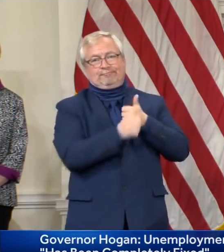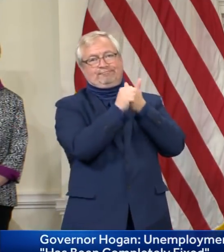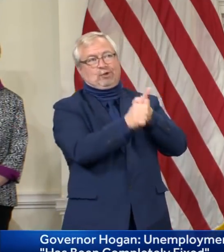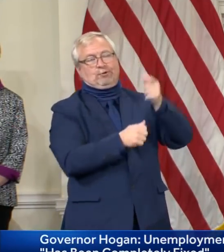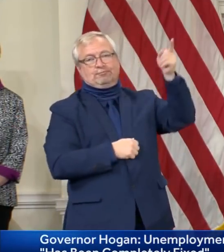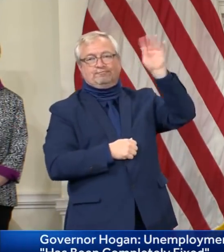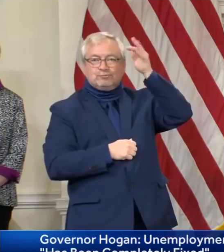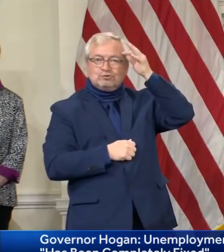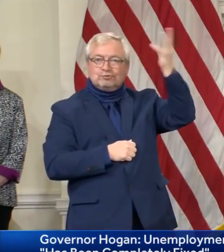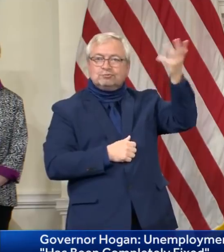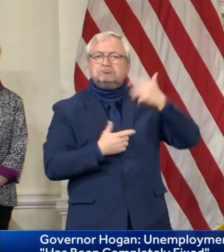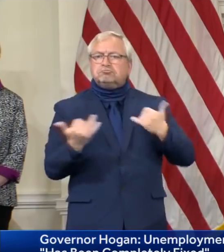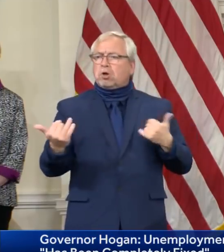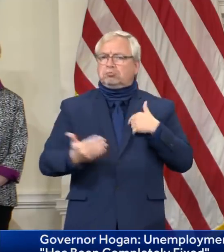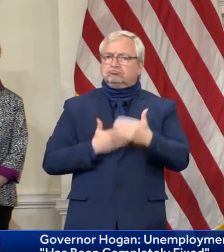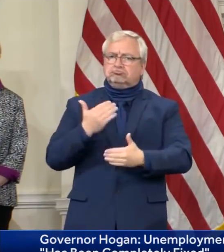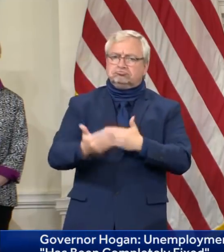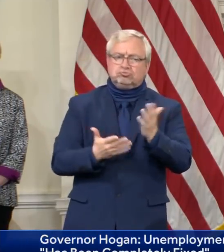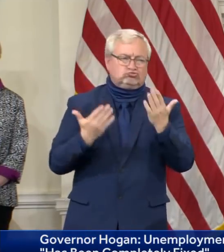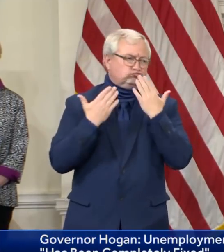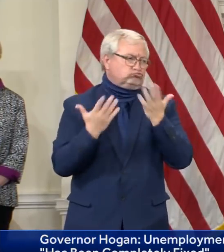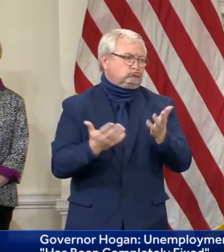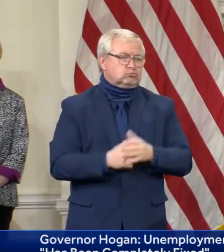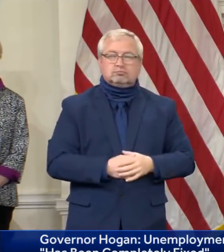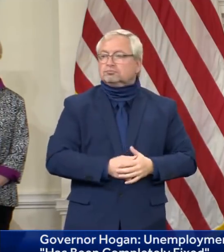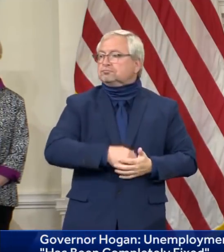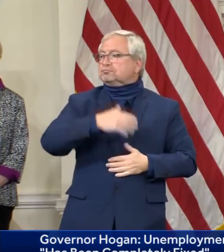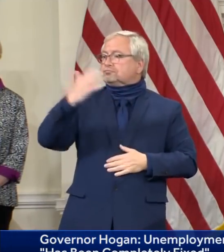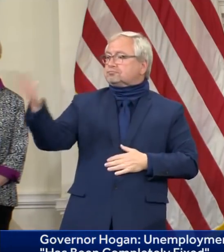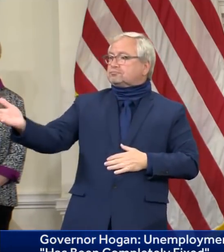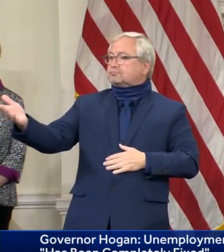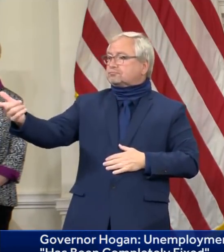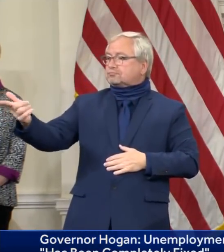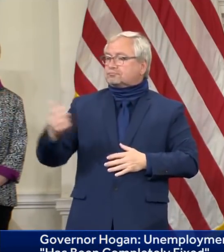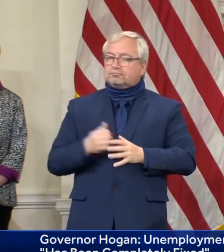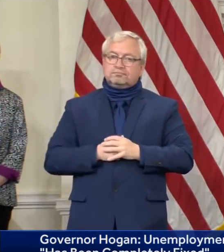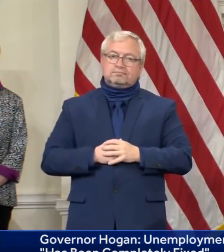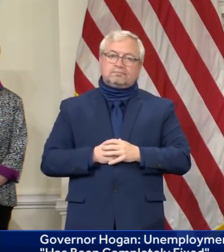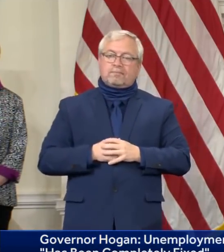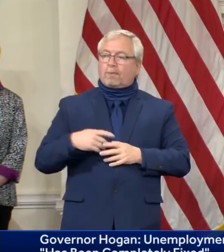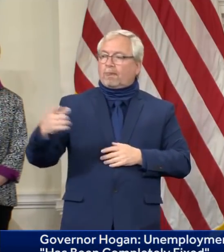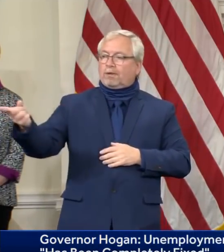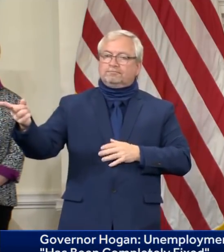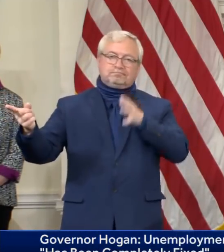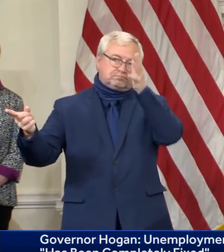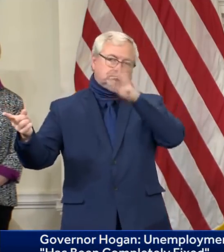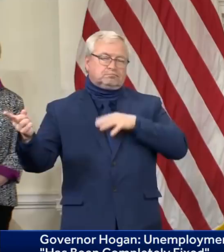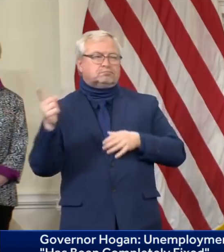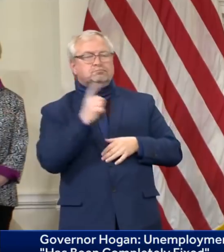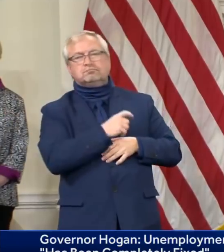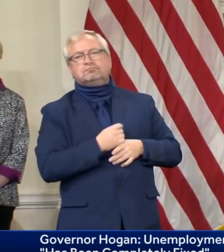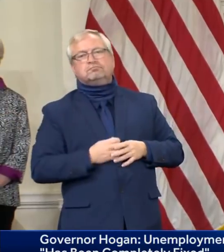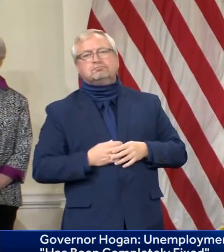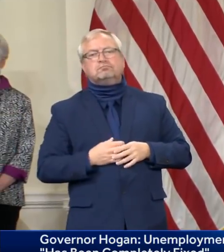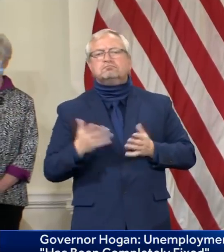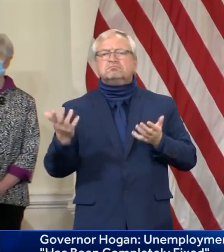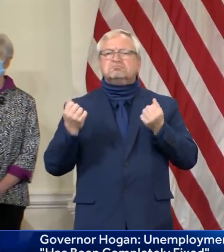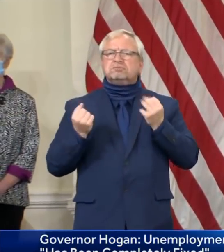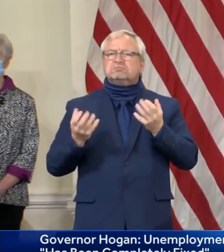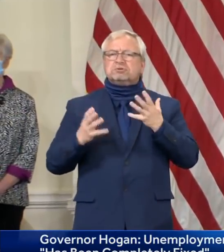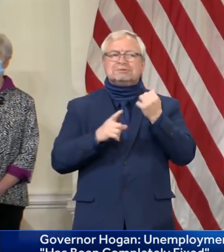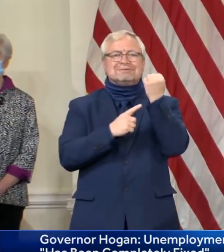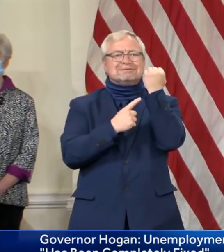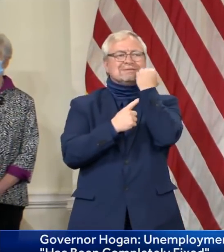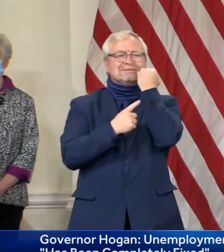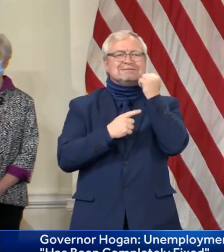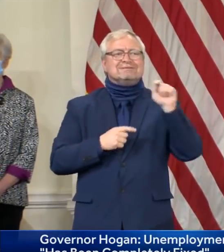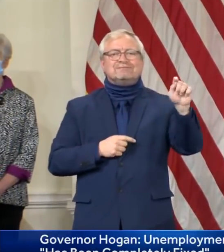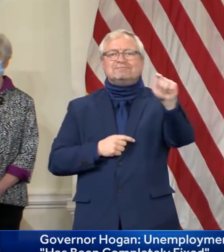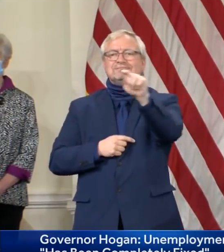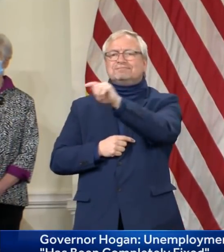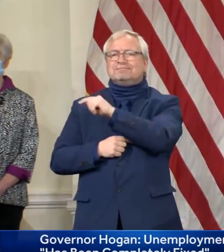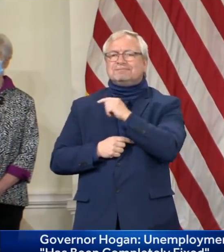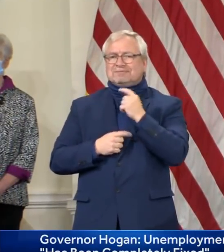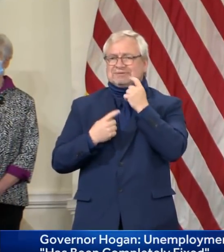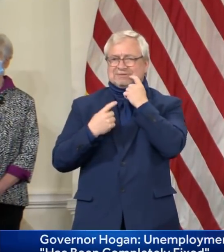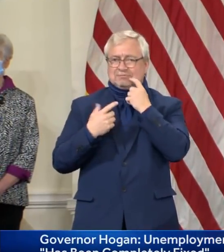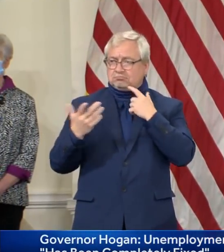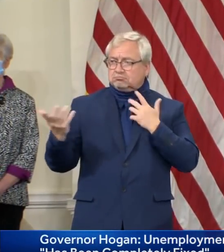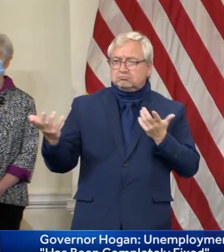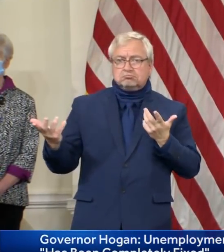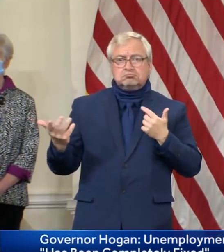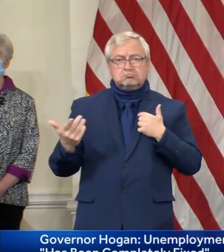I UNDERSTAND THE FRUSTRATION OF THE PEOPLE, BUT I THINK WE ARE PERFORMING BETTER THAN JUST ABOUT ANYONE IN AMERICA.